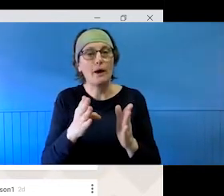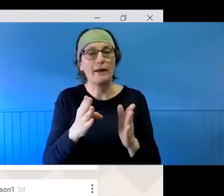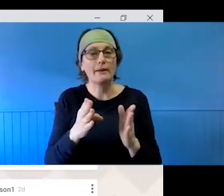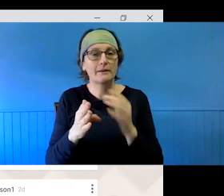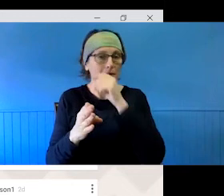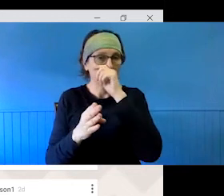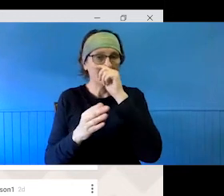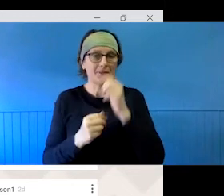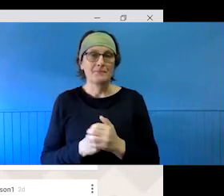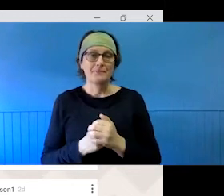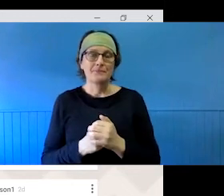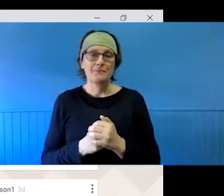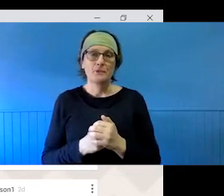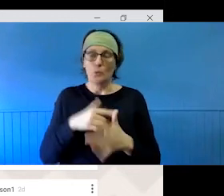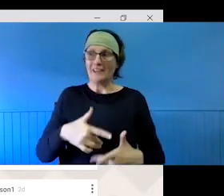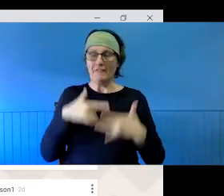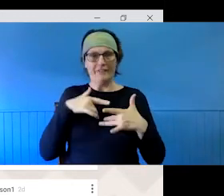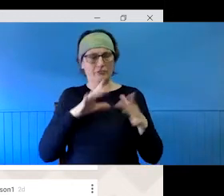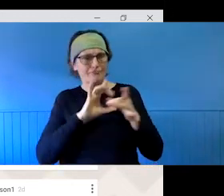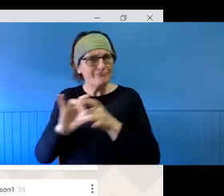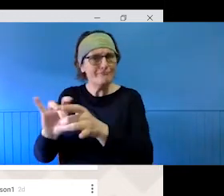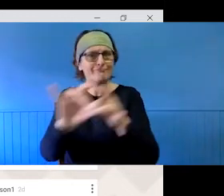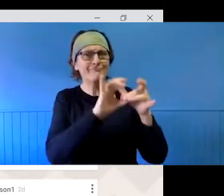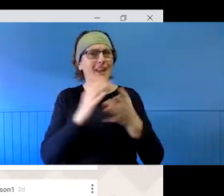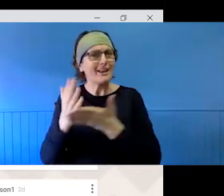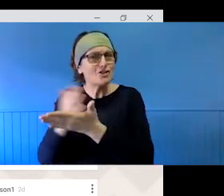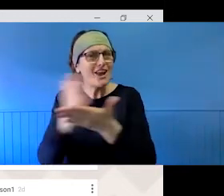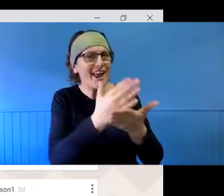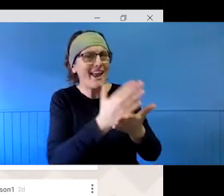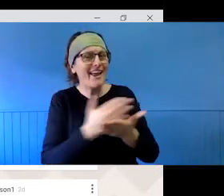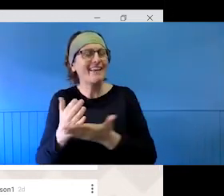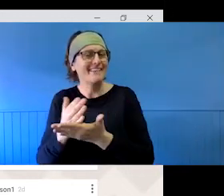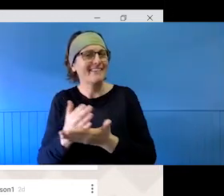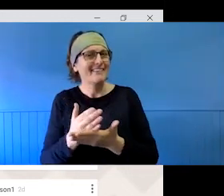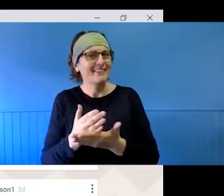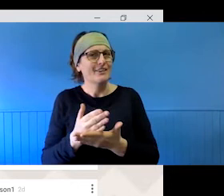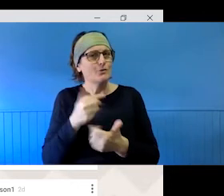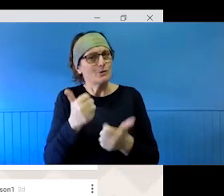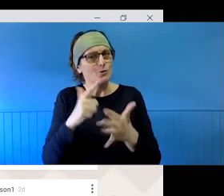feel community, we're sharing our knowledge. This is an example of a